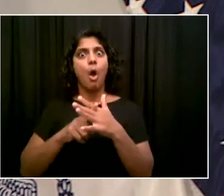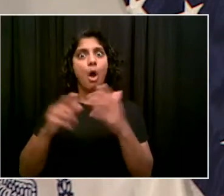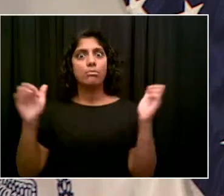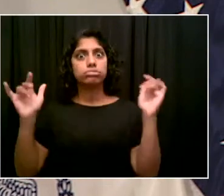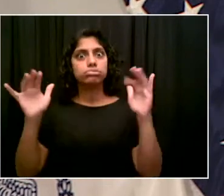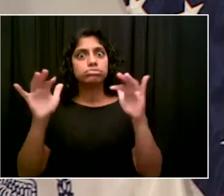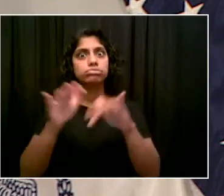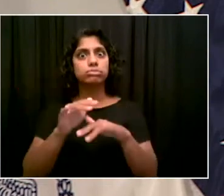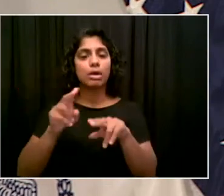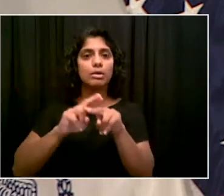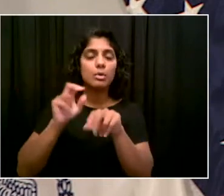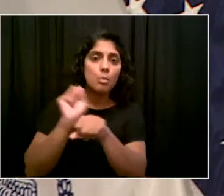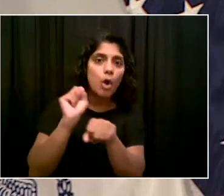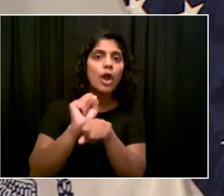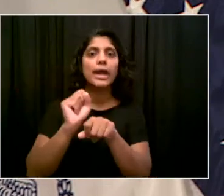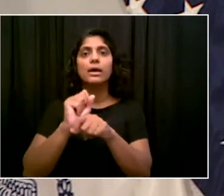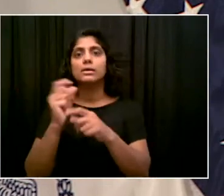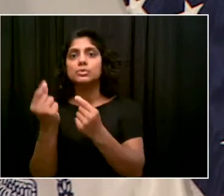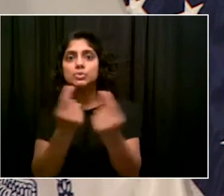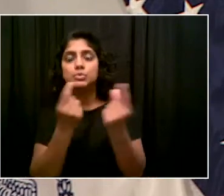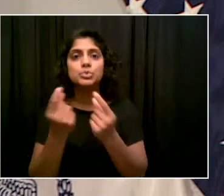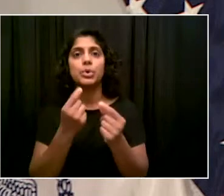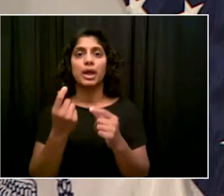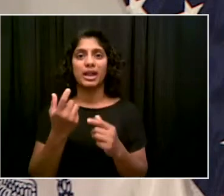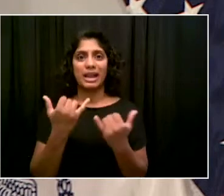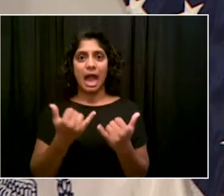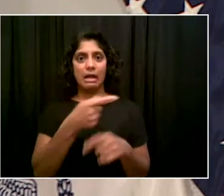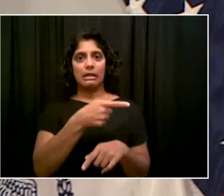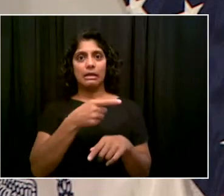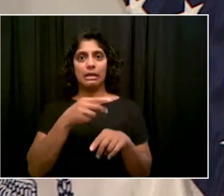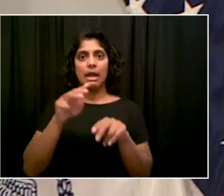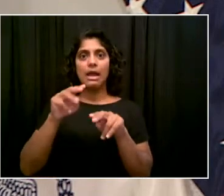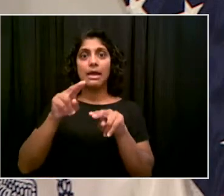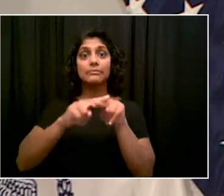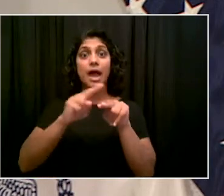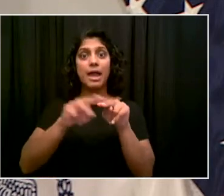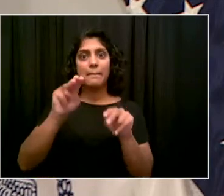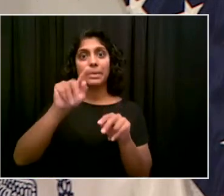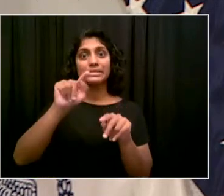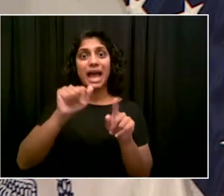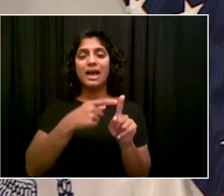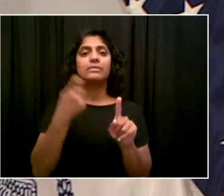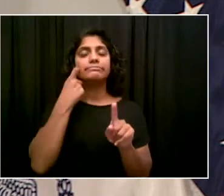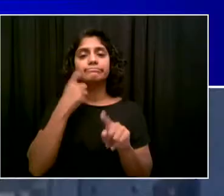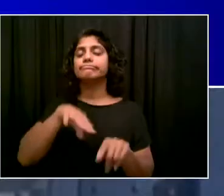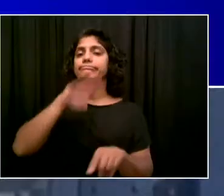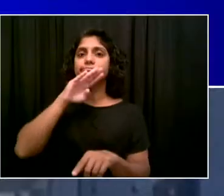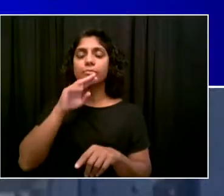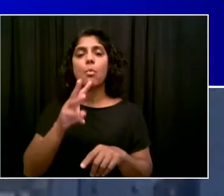TO COME BACK TO THE SUBWAY, IT IS THE HEART BEAT OF NEW YORK CITY. WE ARE SEEING UNPRECEDENTED PROBLEMS, THE